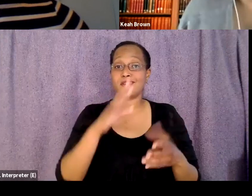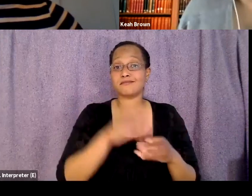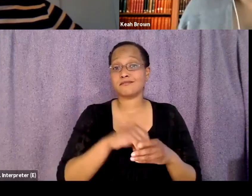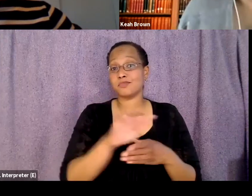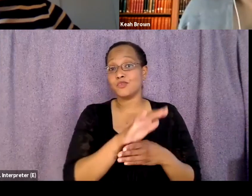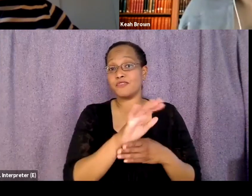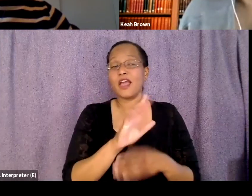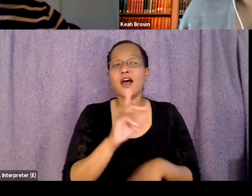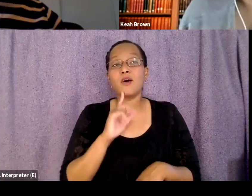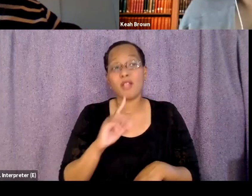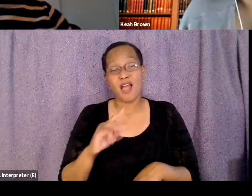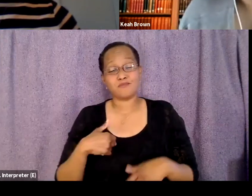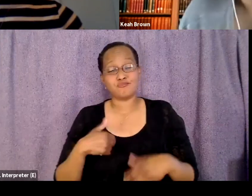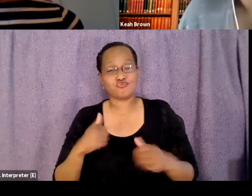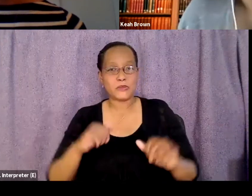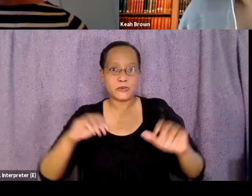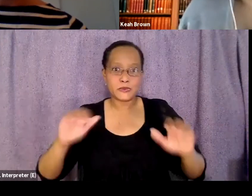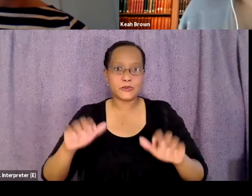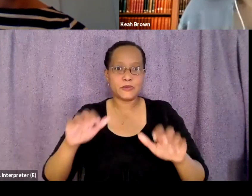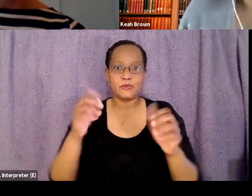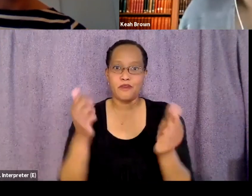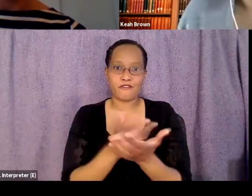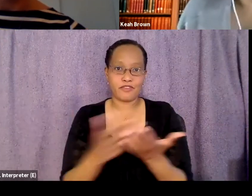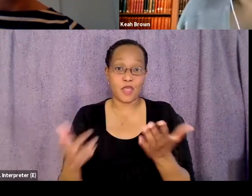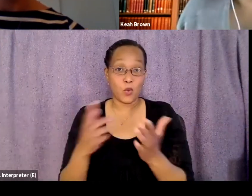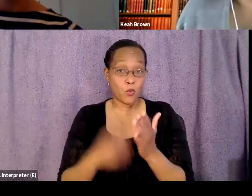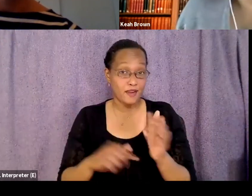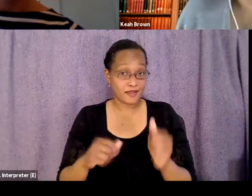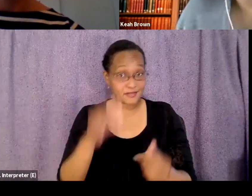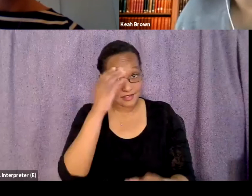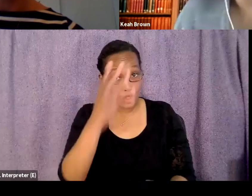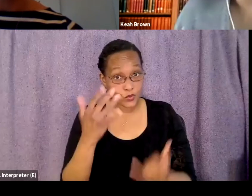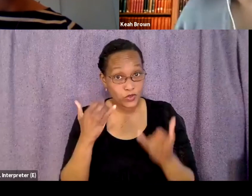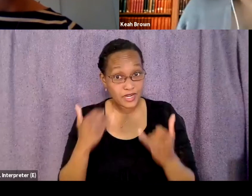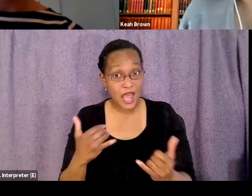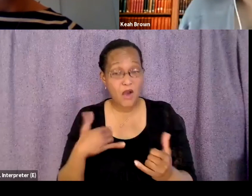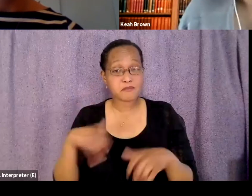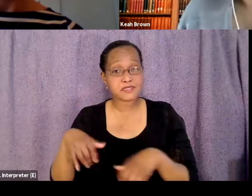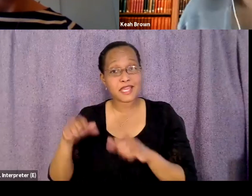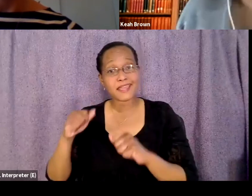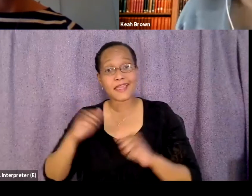as far as what I can reveal right now I'm just taking you know acting classes and hoping that.